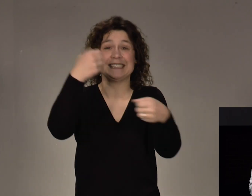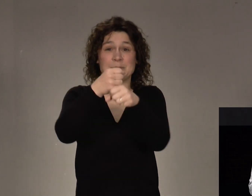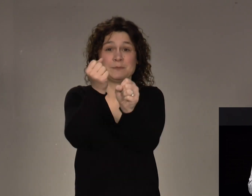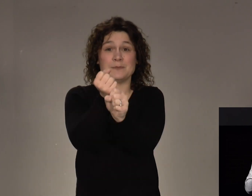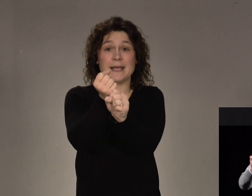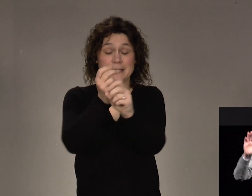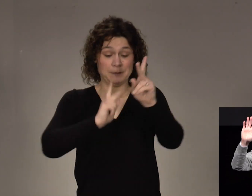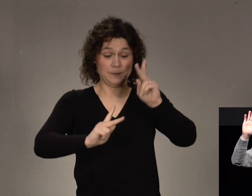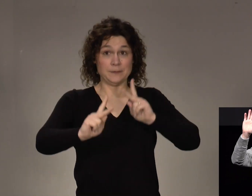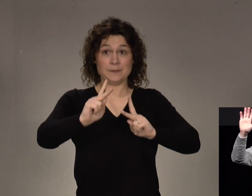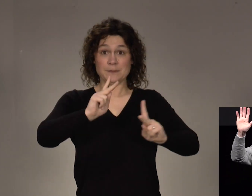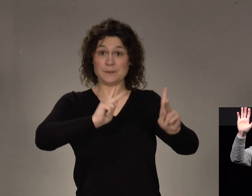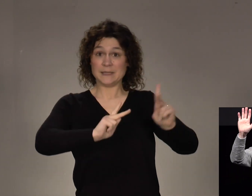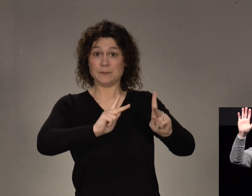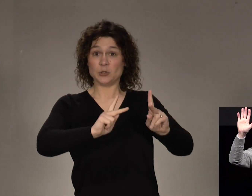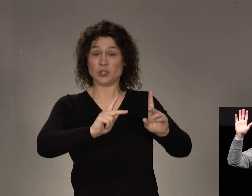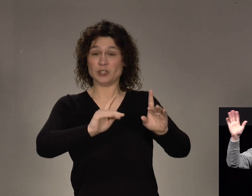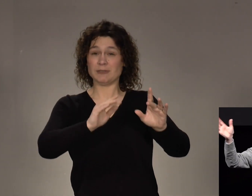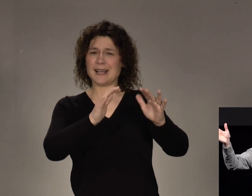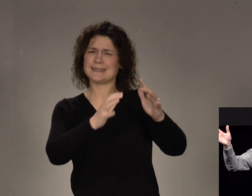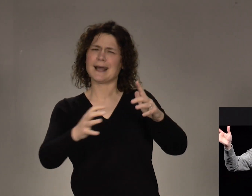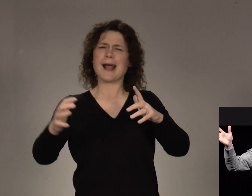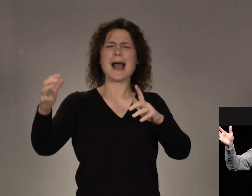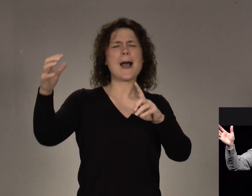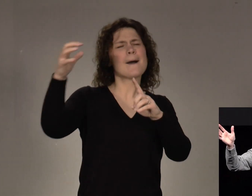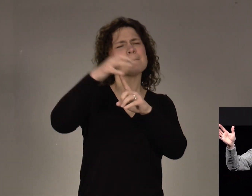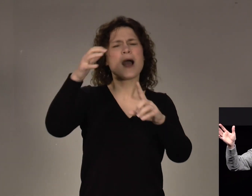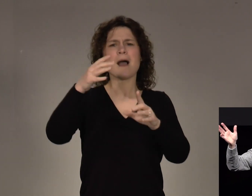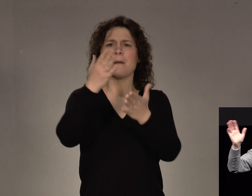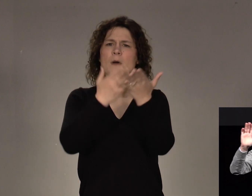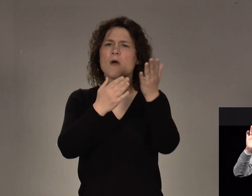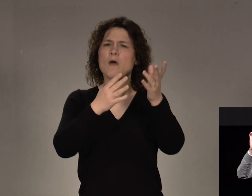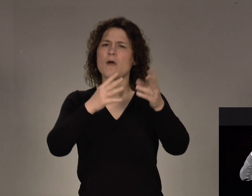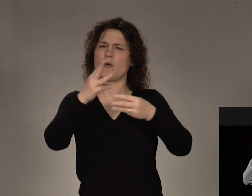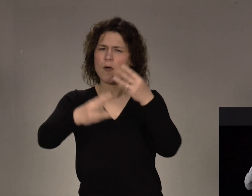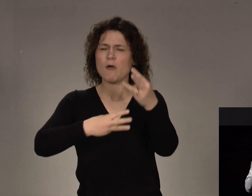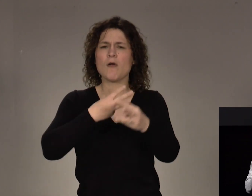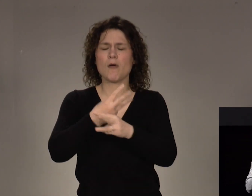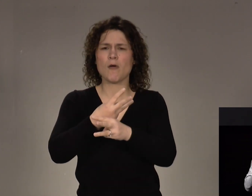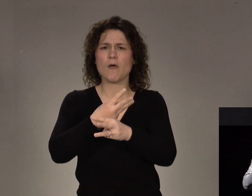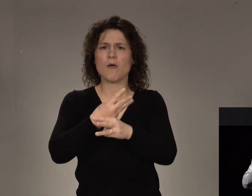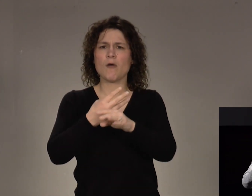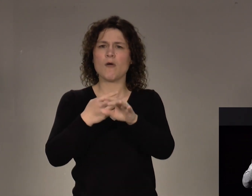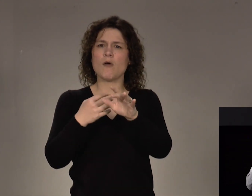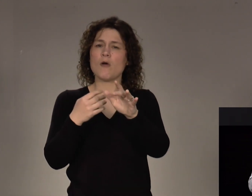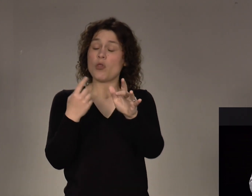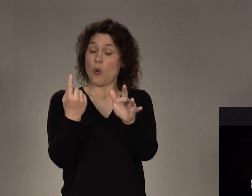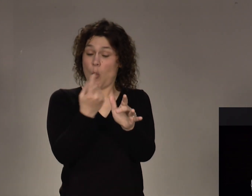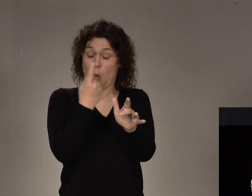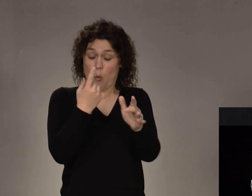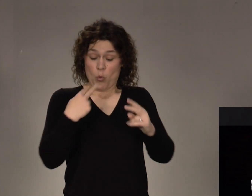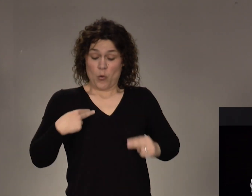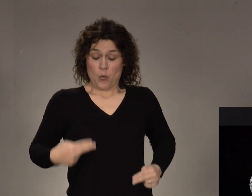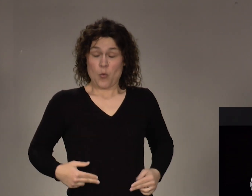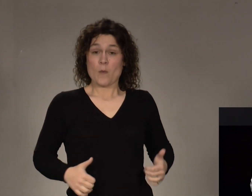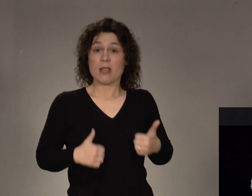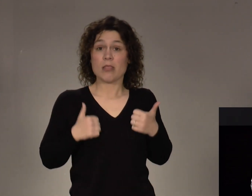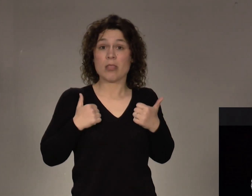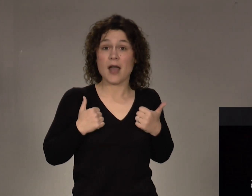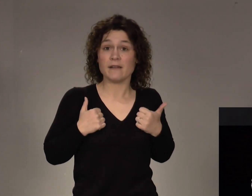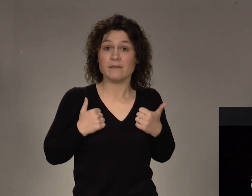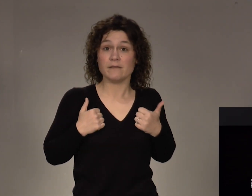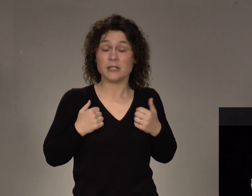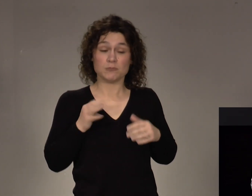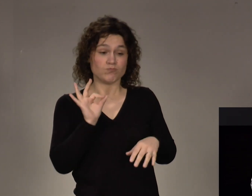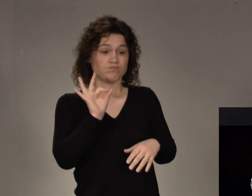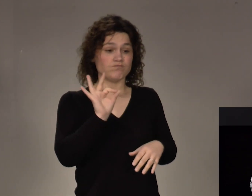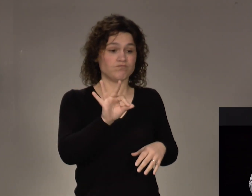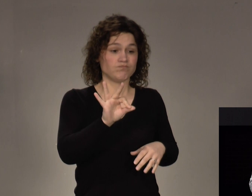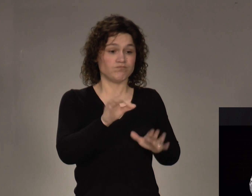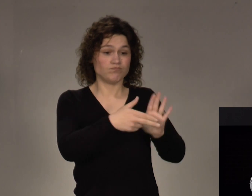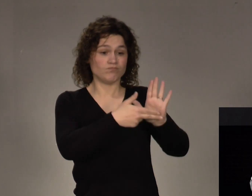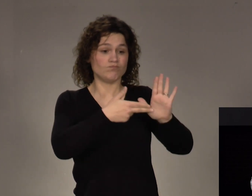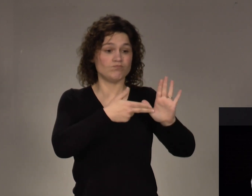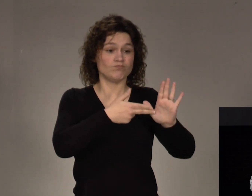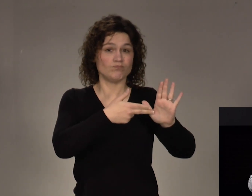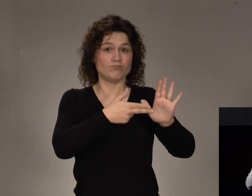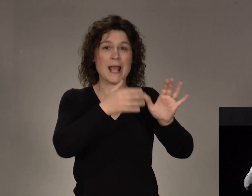as the pinnacle of creation. Only human life is designated as "made in the image